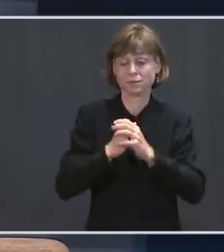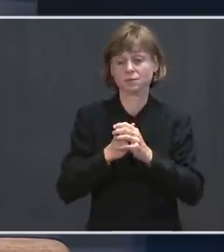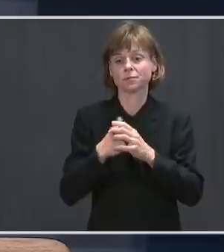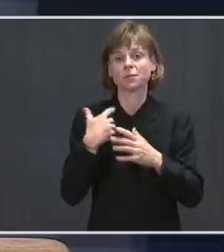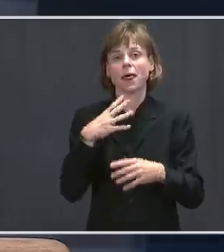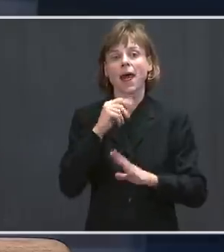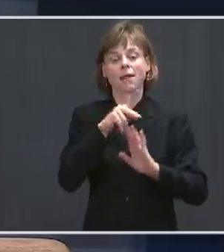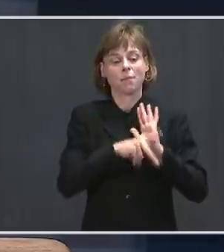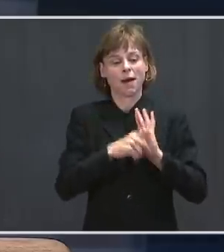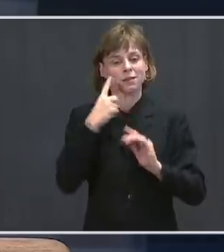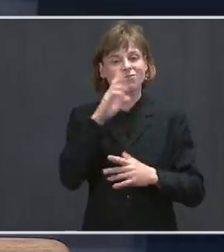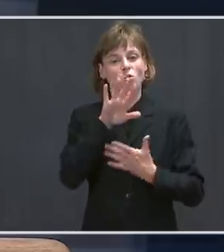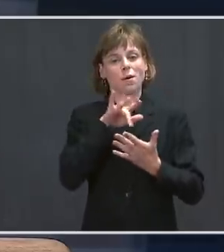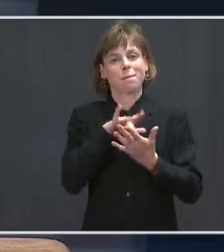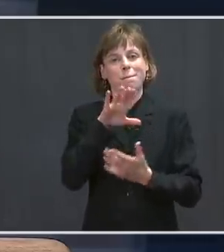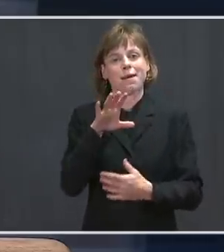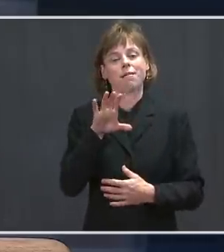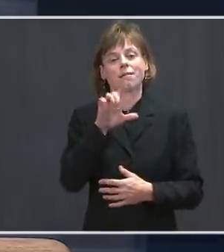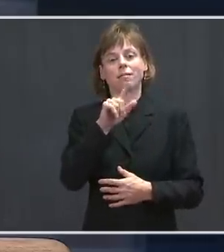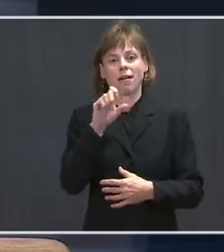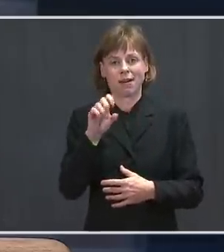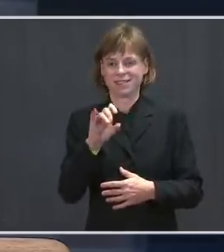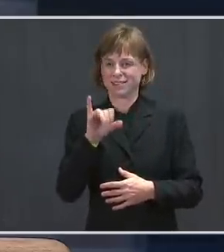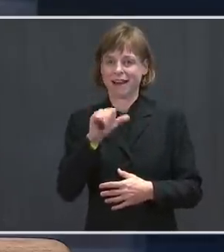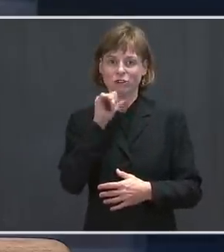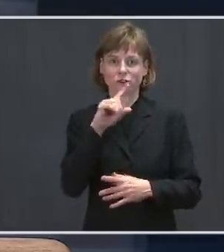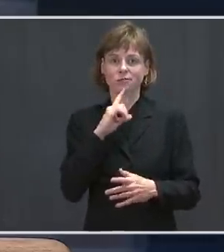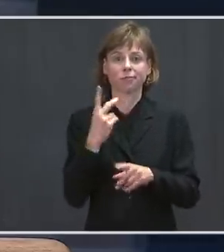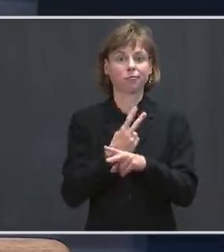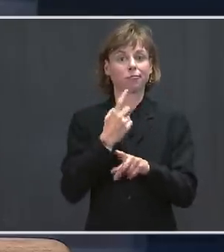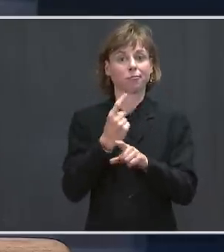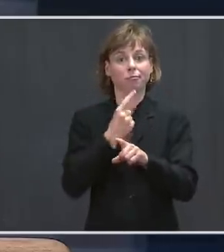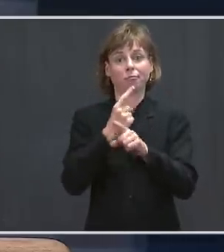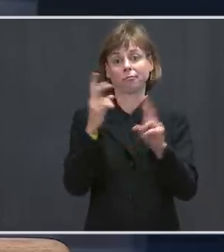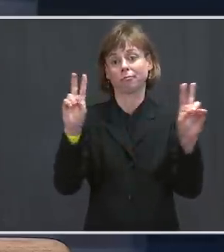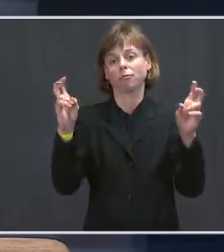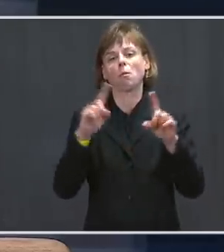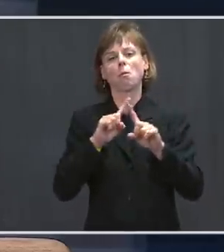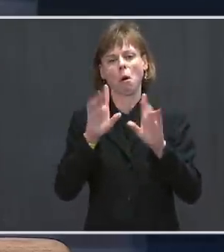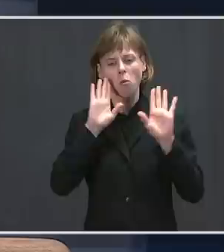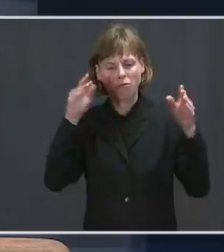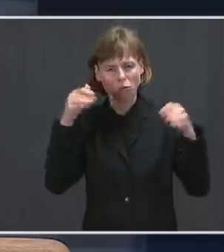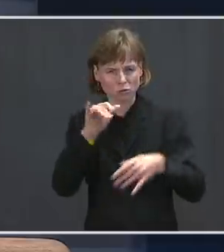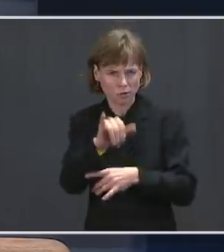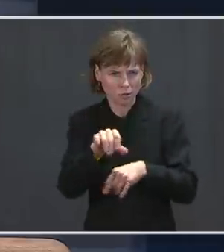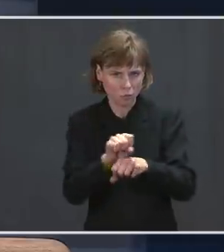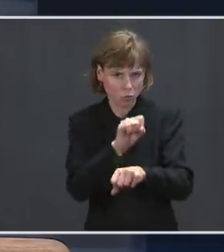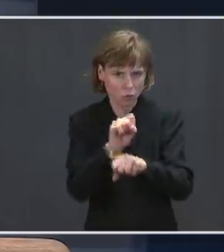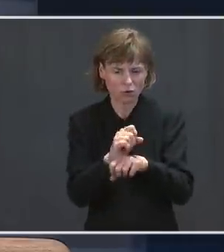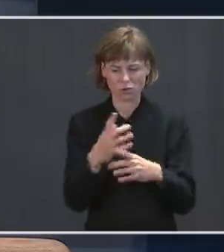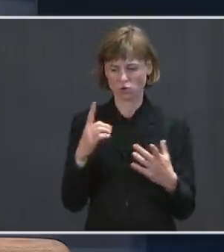it's an organizing principle for the work that we will do. So, what does that mean? What is a foreign policy for the middle class?